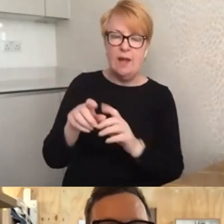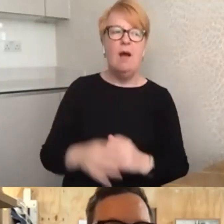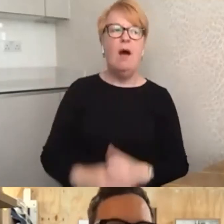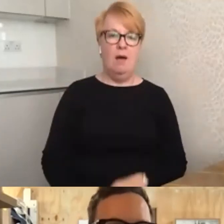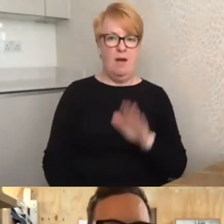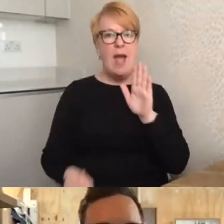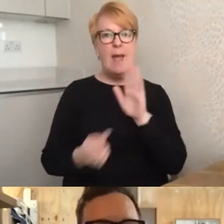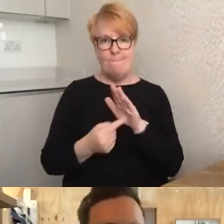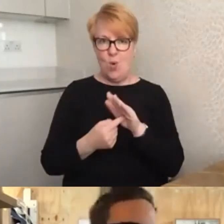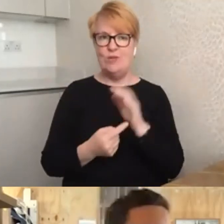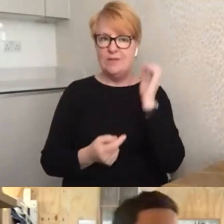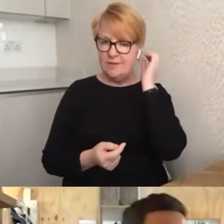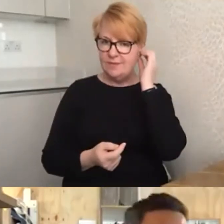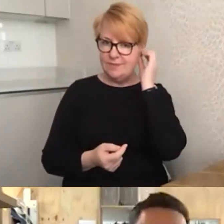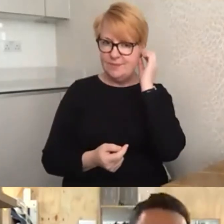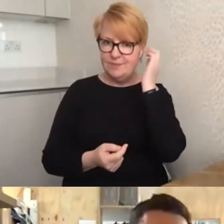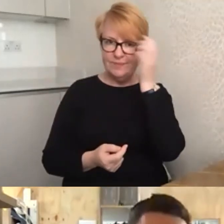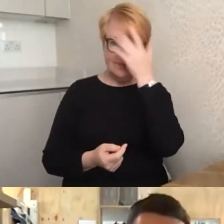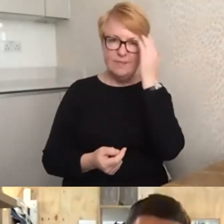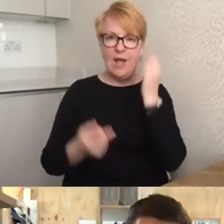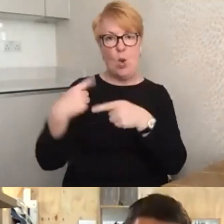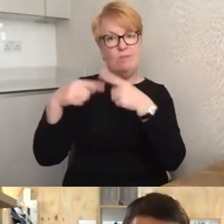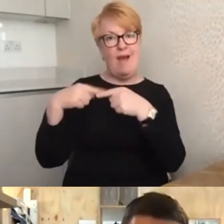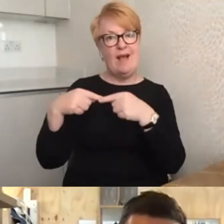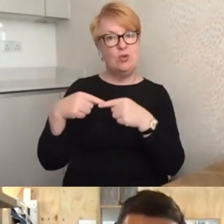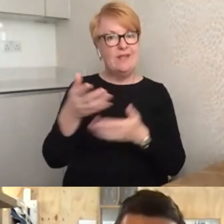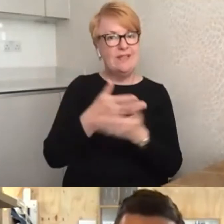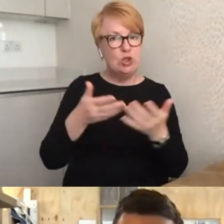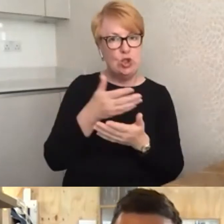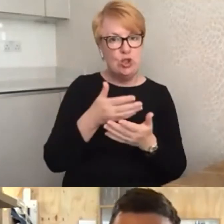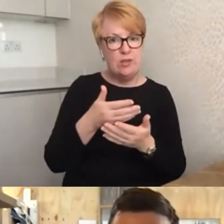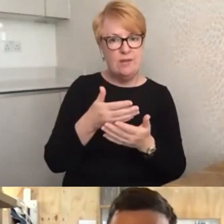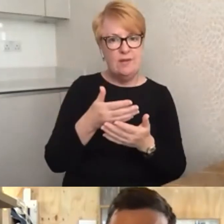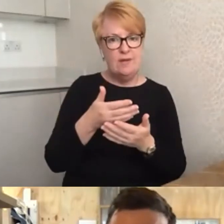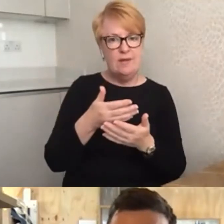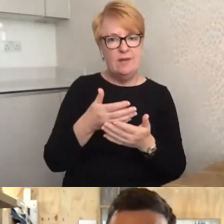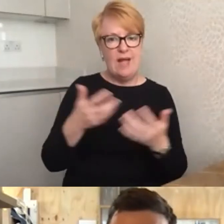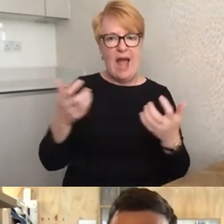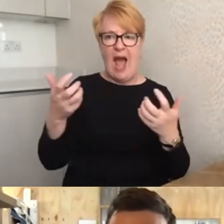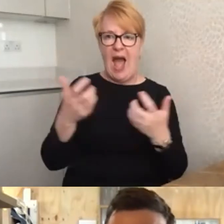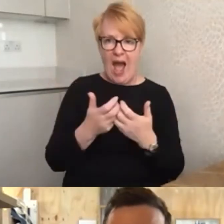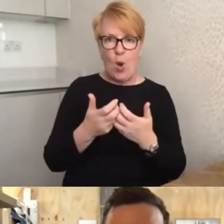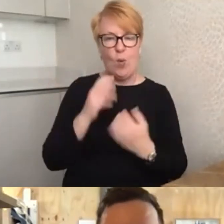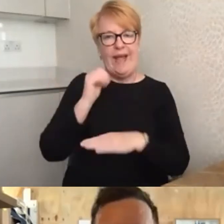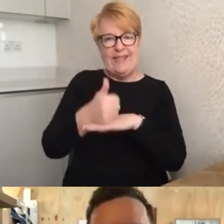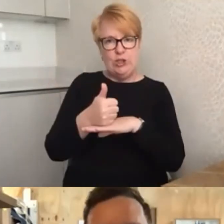instrumentalisation discussion about, you know, sort of how institutions use these types of